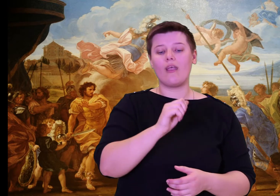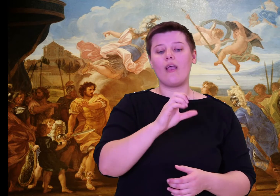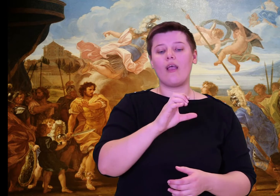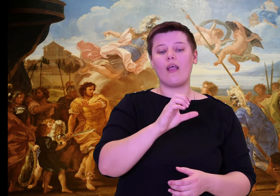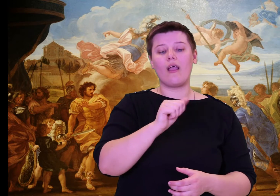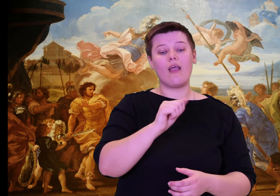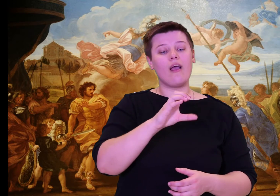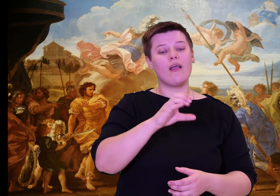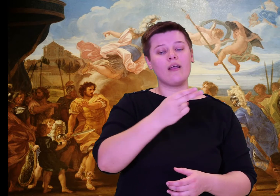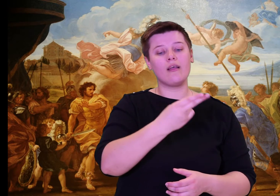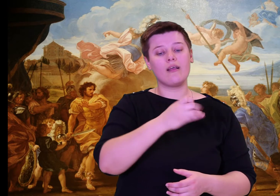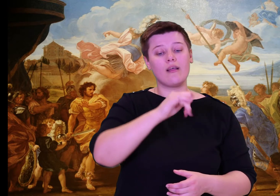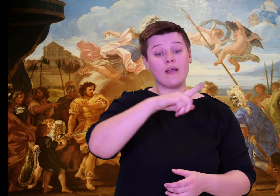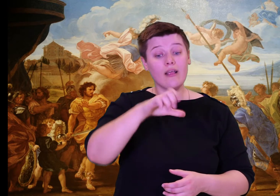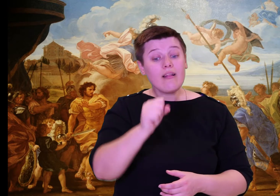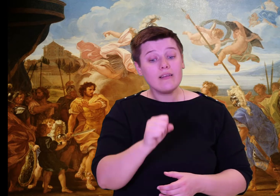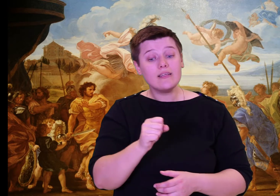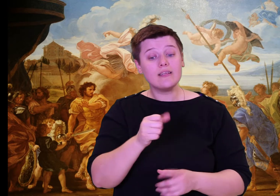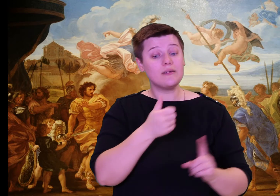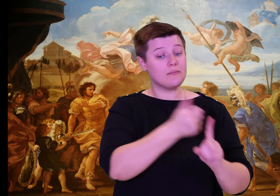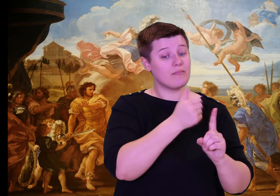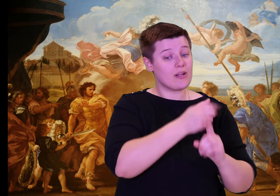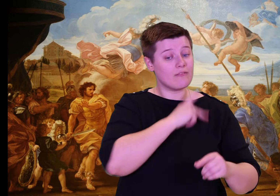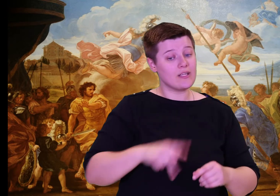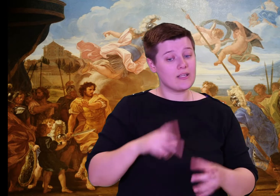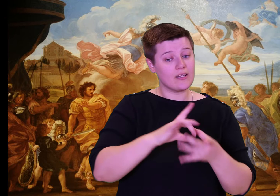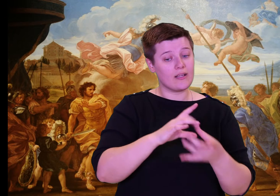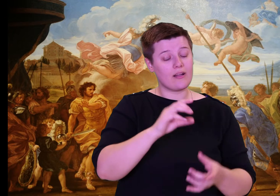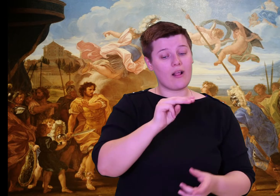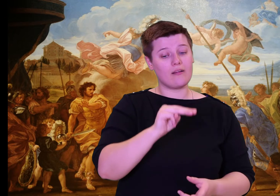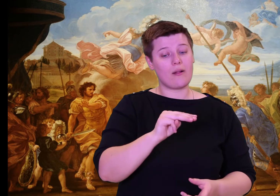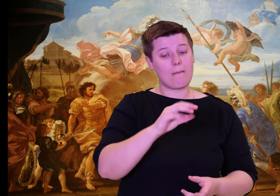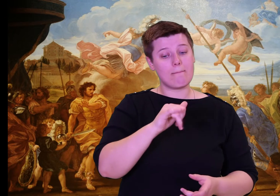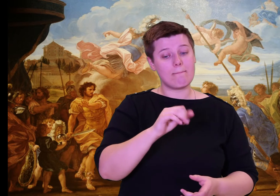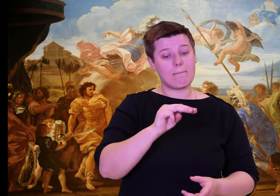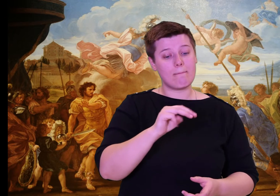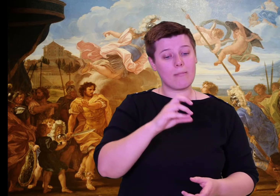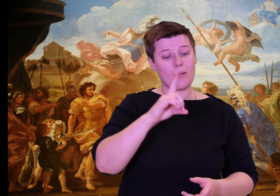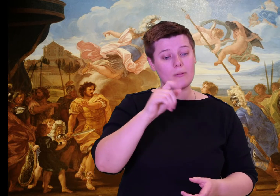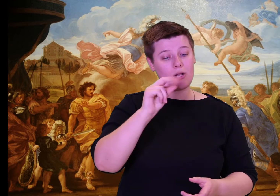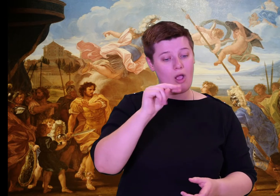wedding feast for many guests to celebrate his children's marriages.